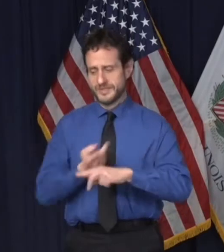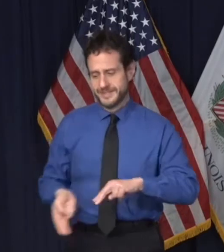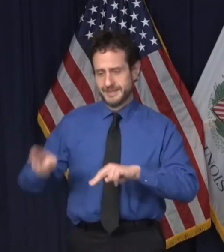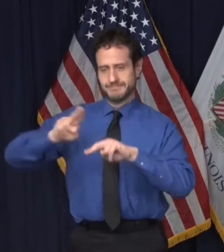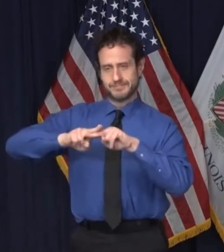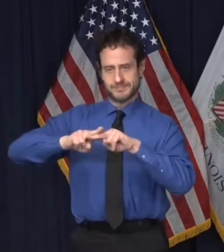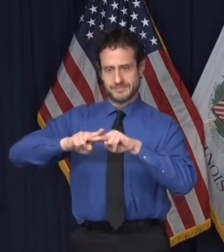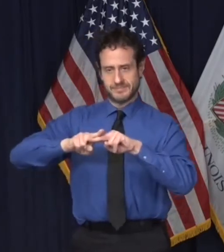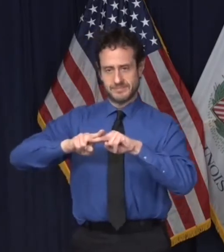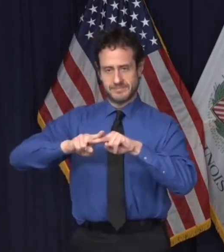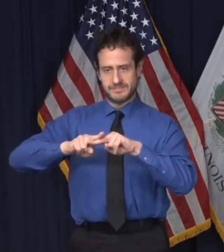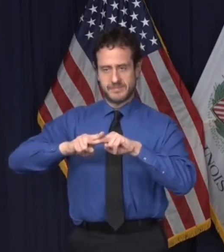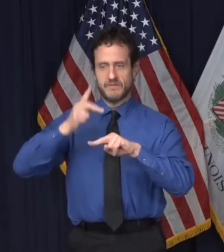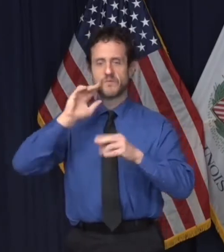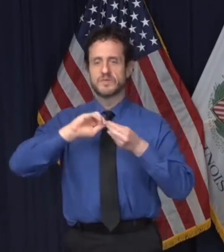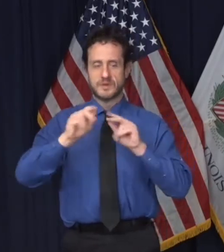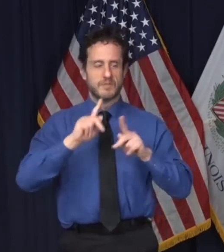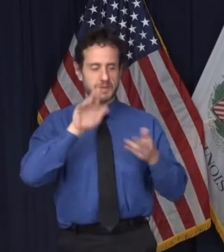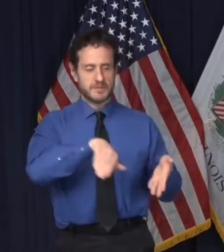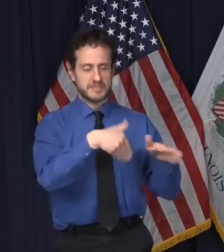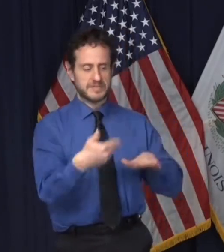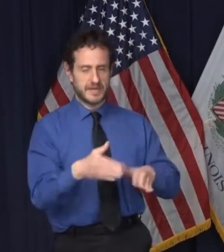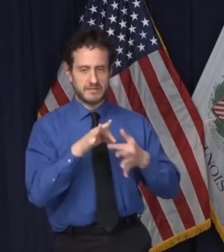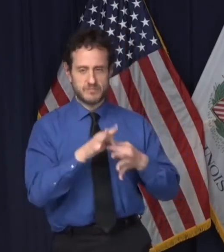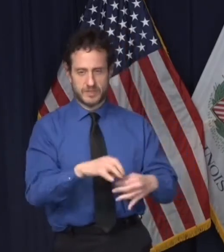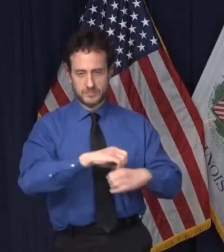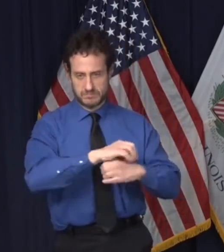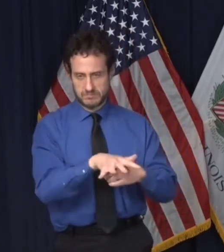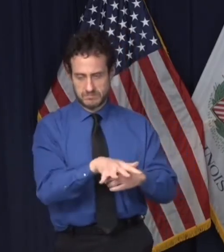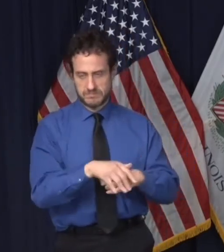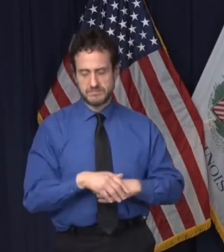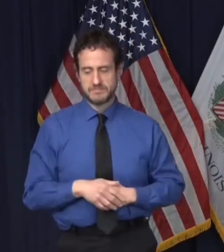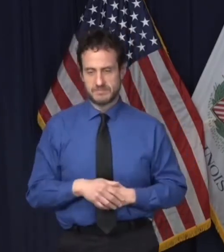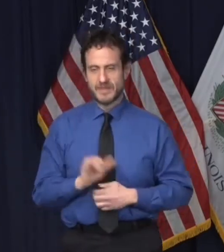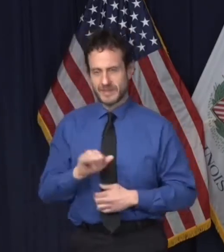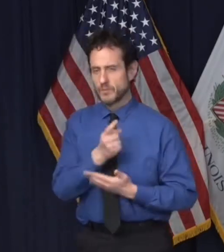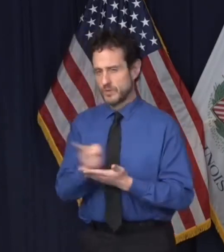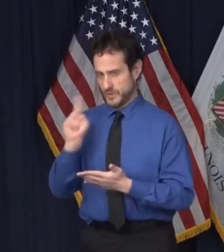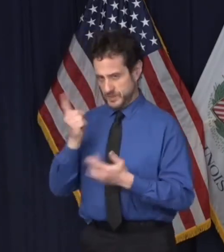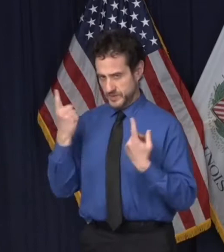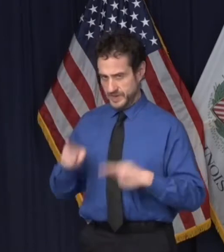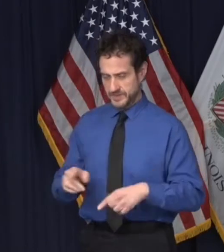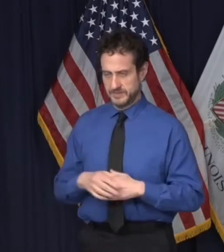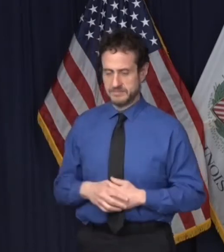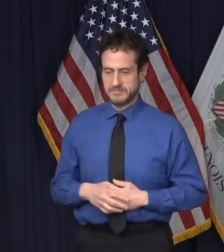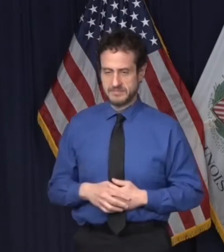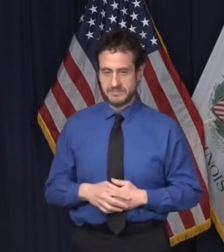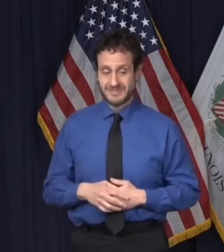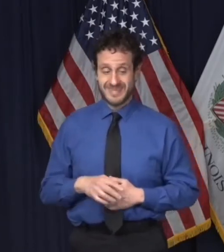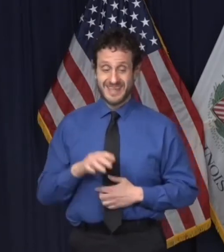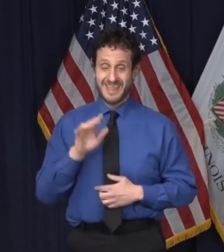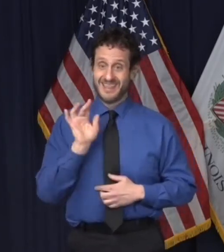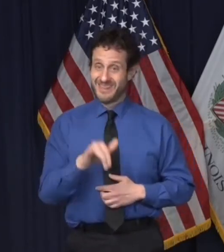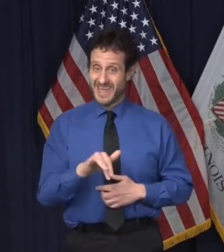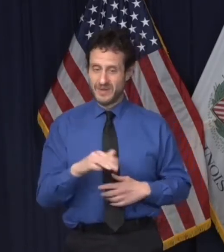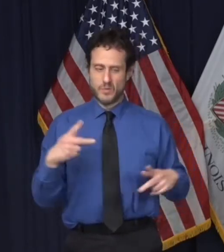A NEW RECORD HIGH, SINGLE DAY INCREASE IN COVID-REARELATED DEATHS IN ILLINOIS.